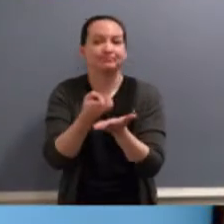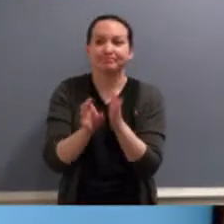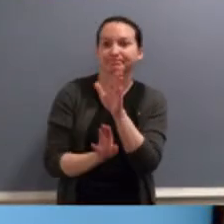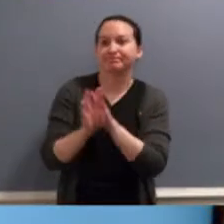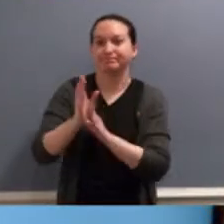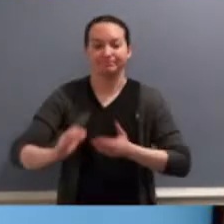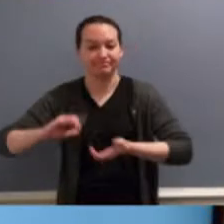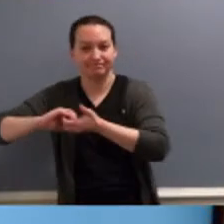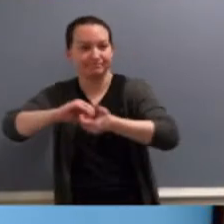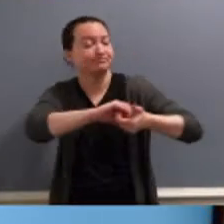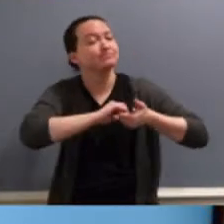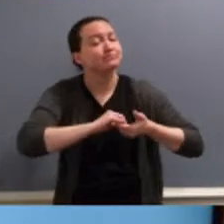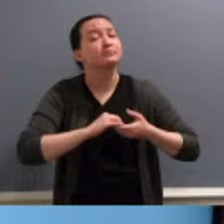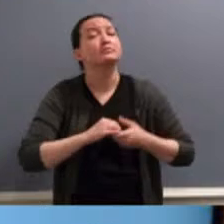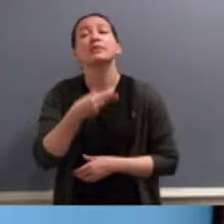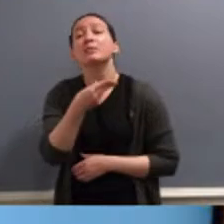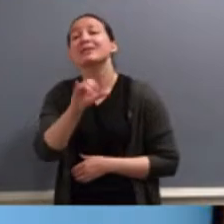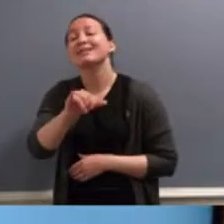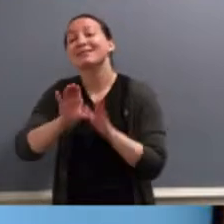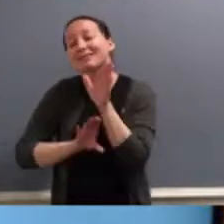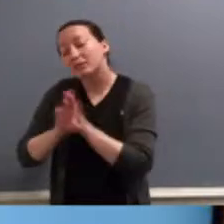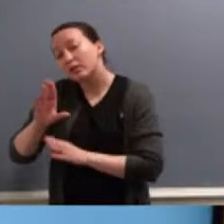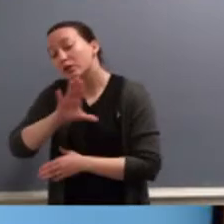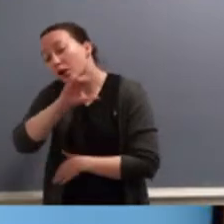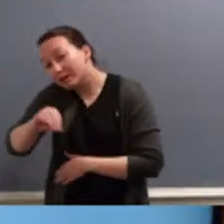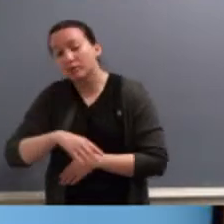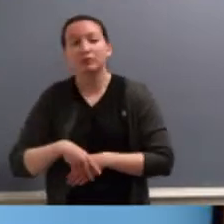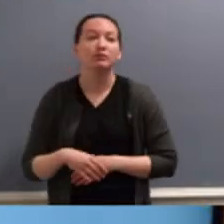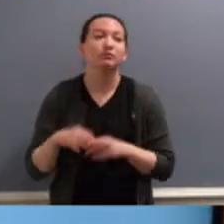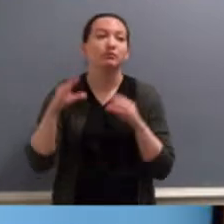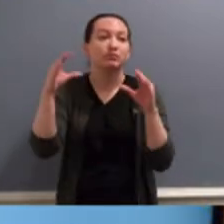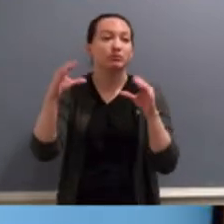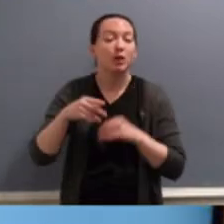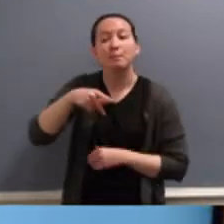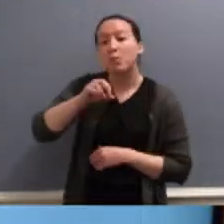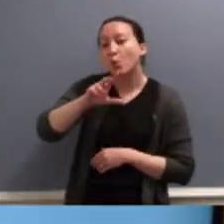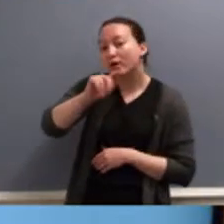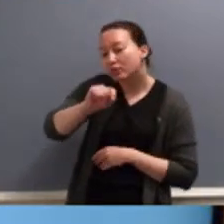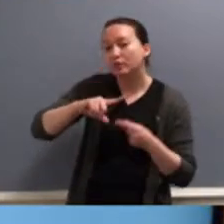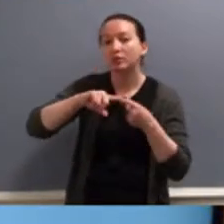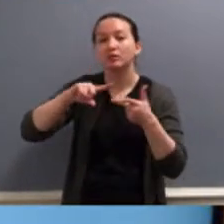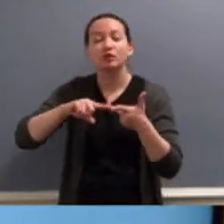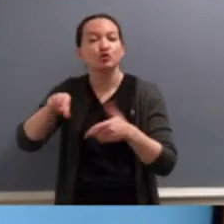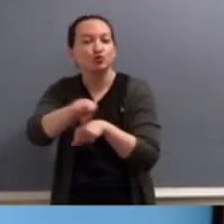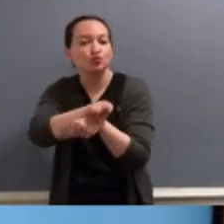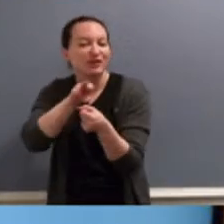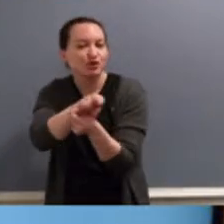partners including the Hamilton County development company the port the regional economic development